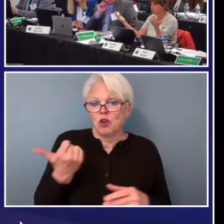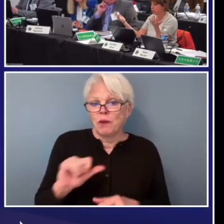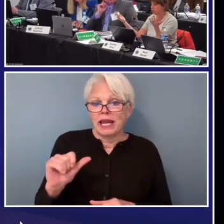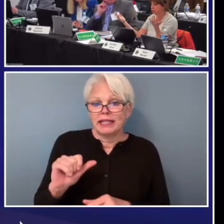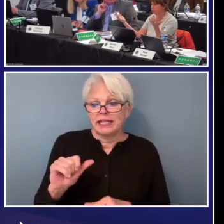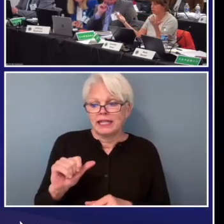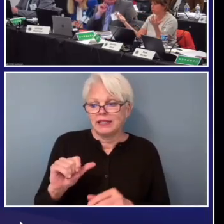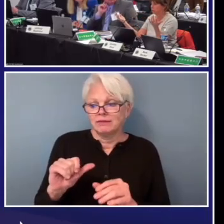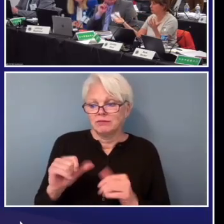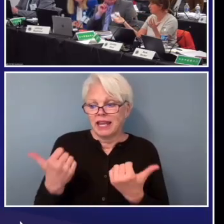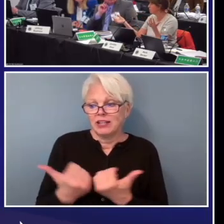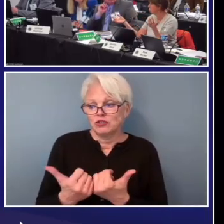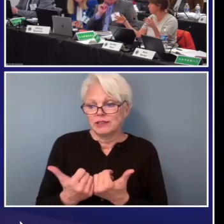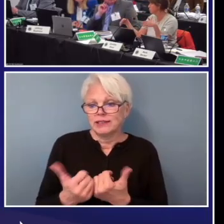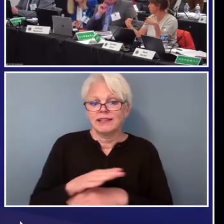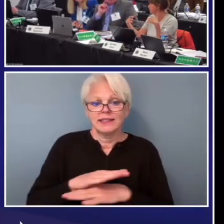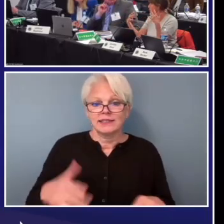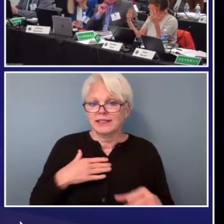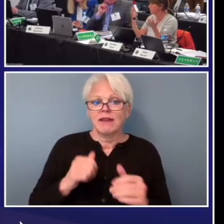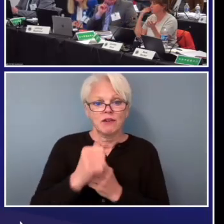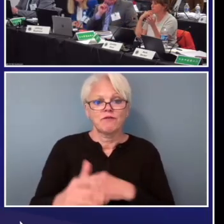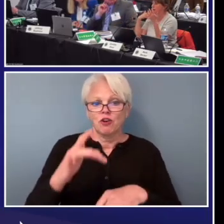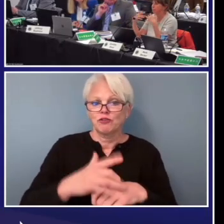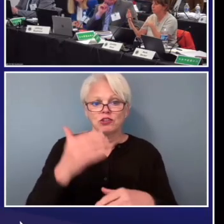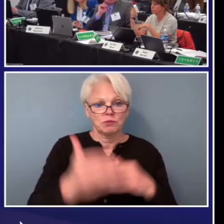process where it seeks comments from everybody.